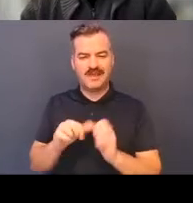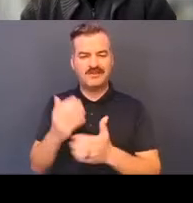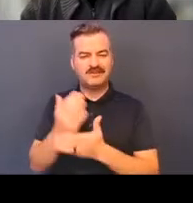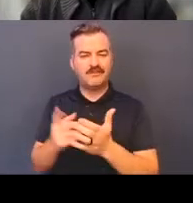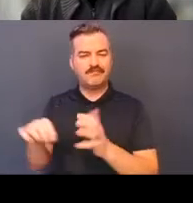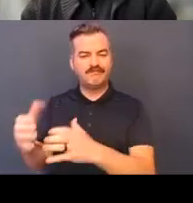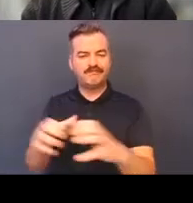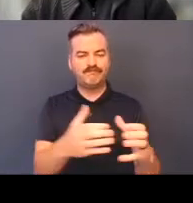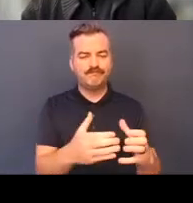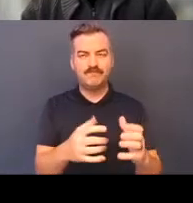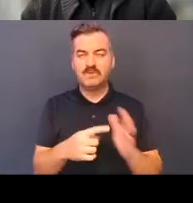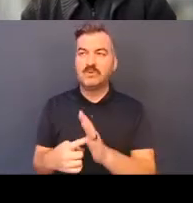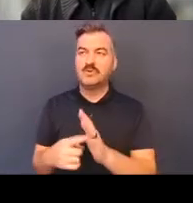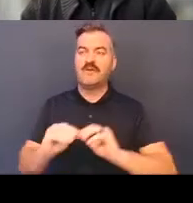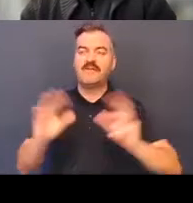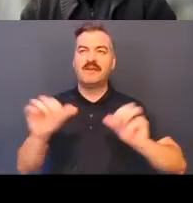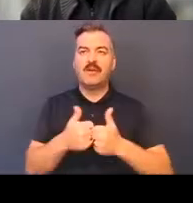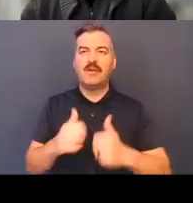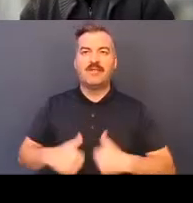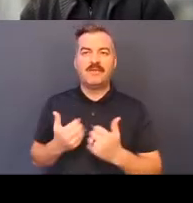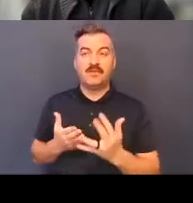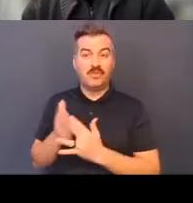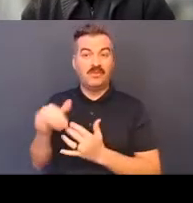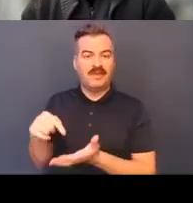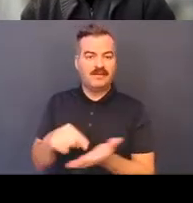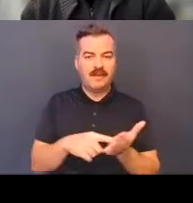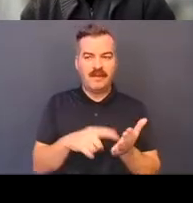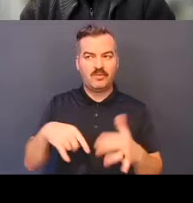They reveal the way that lies are directed through the demand that we take up the inheritance